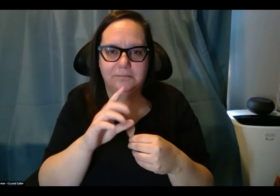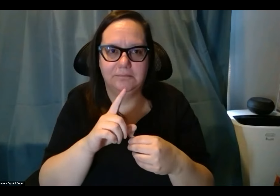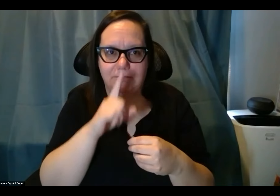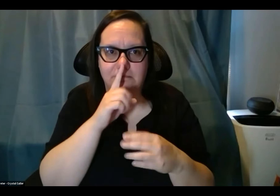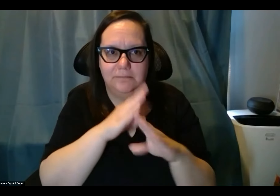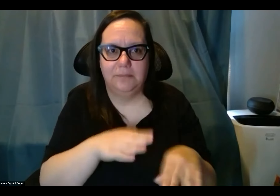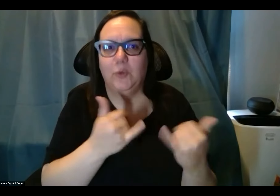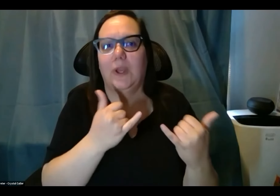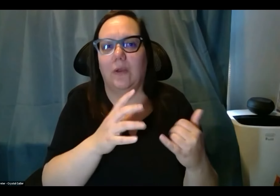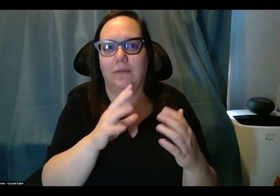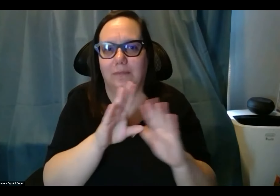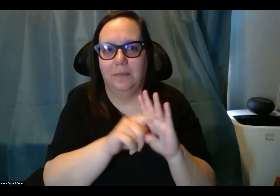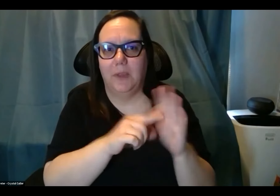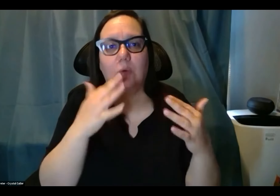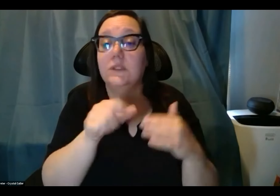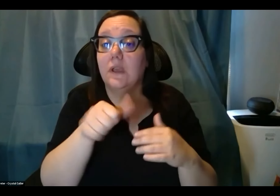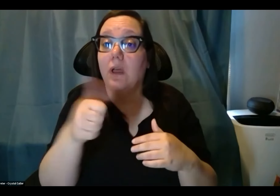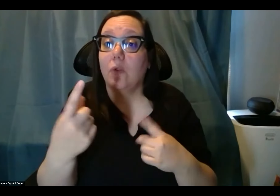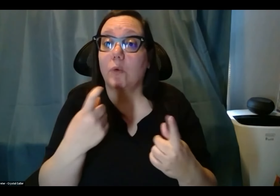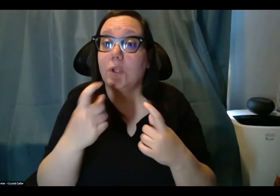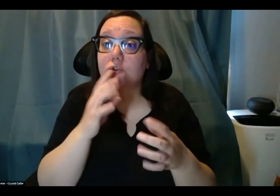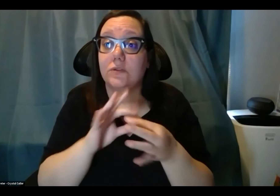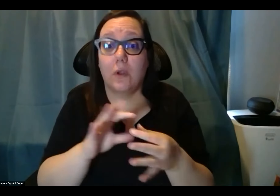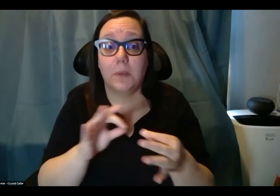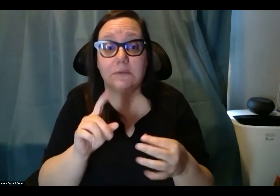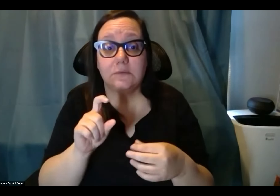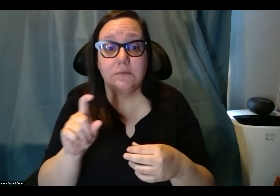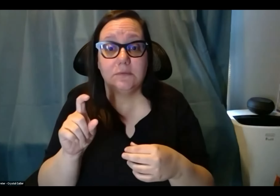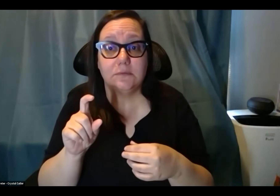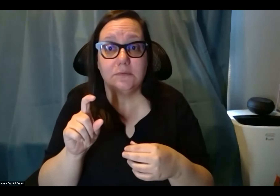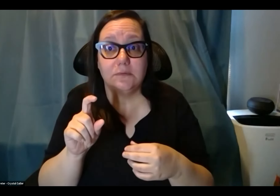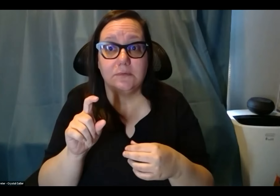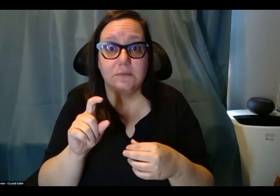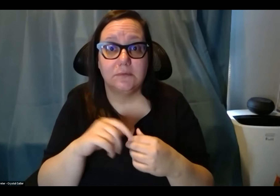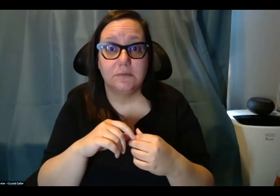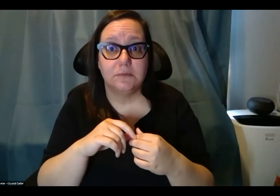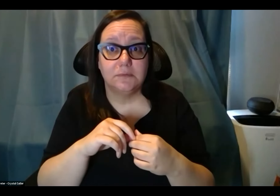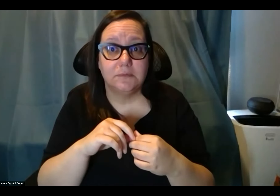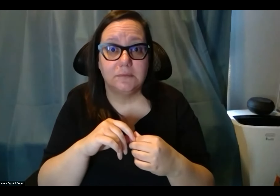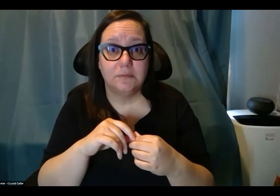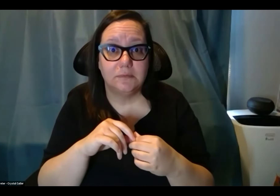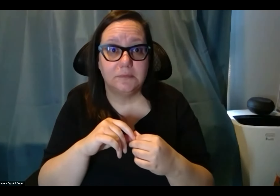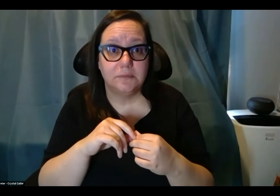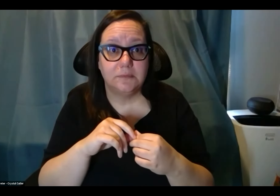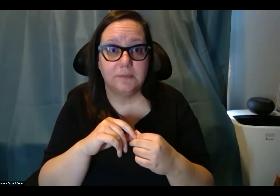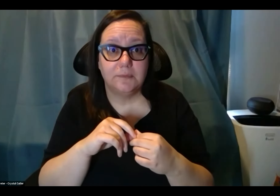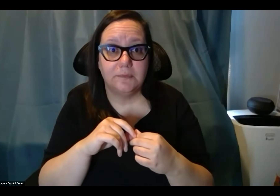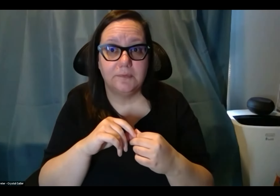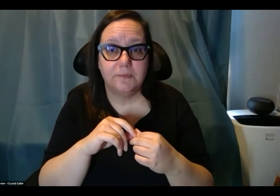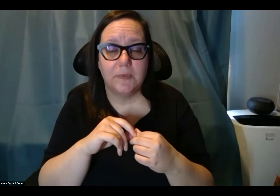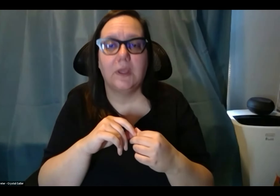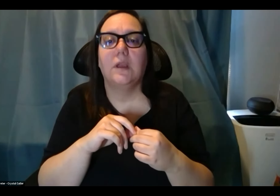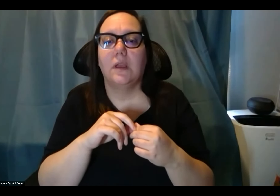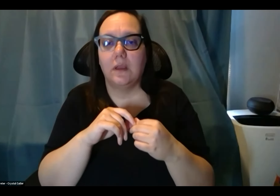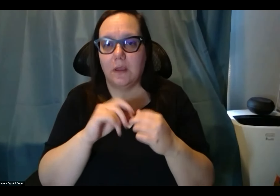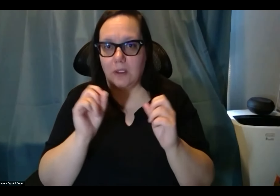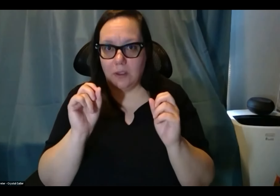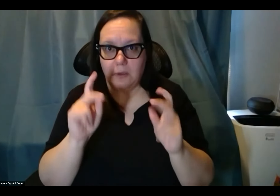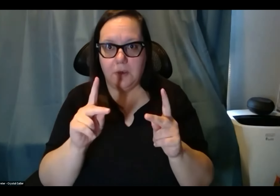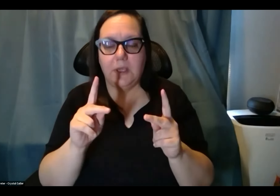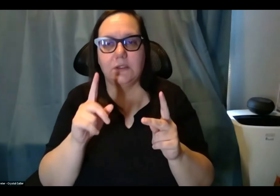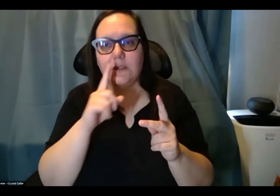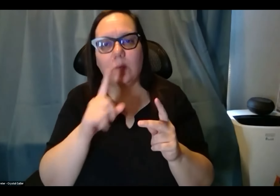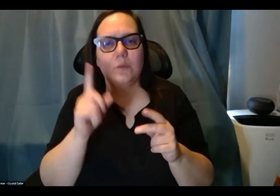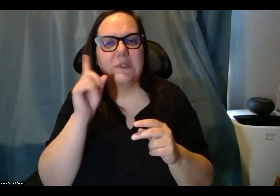Any other questions or comments? >> Justin: It sounds like the council is open